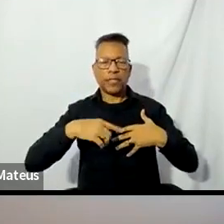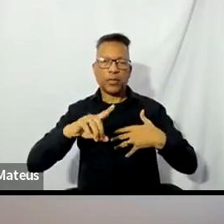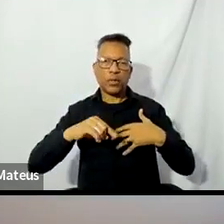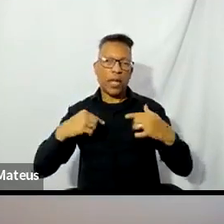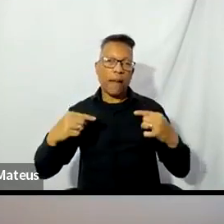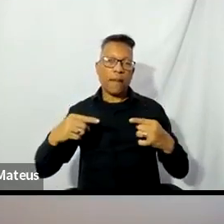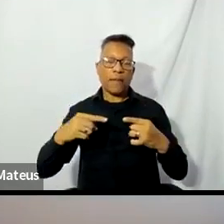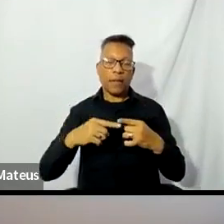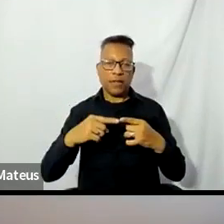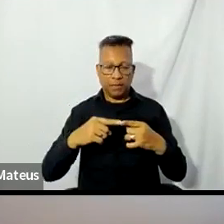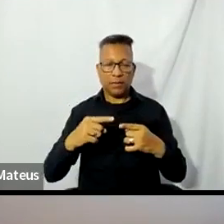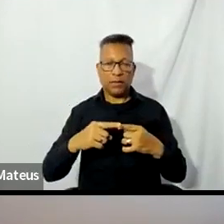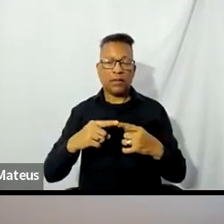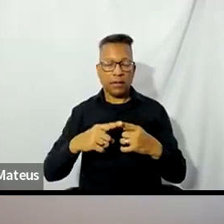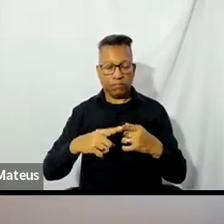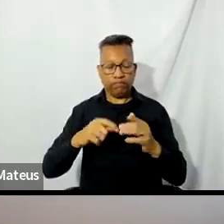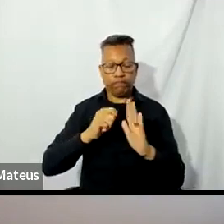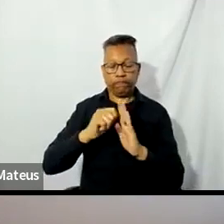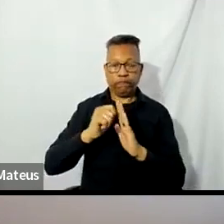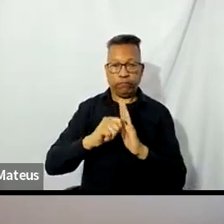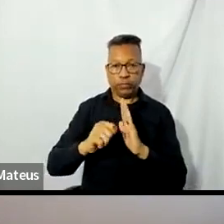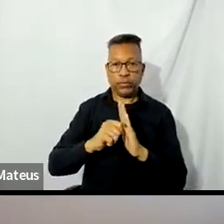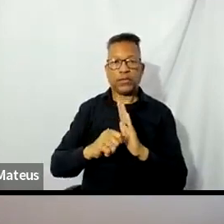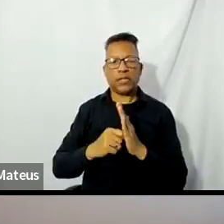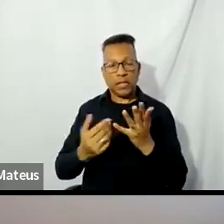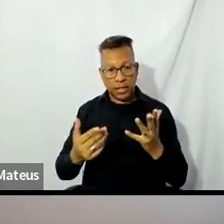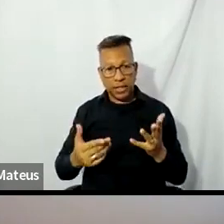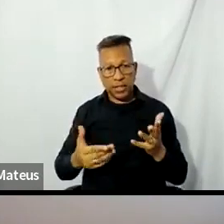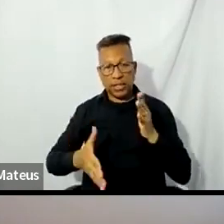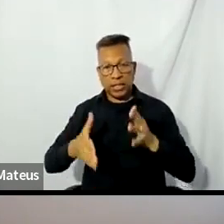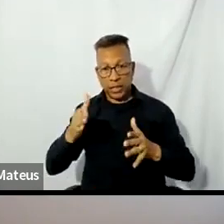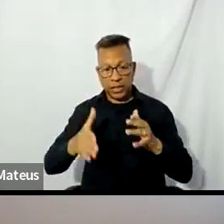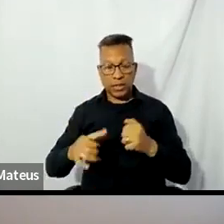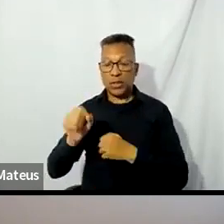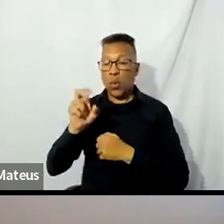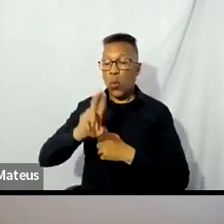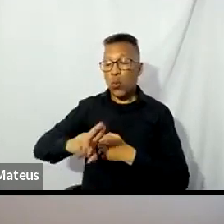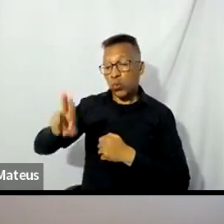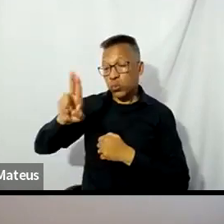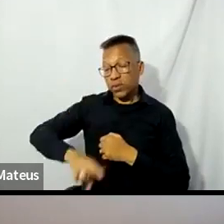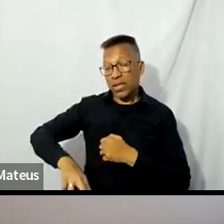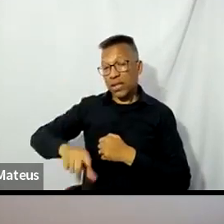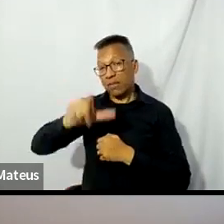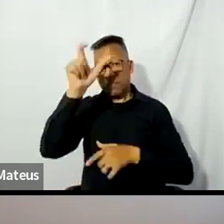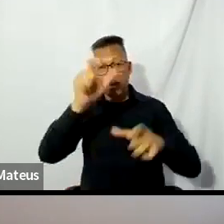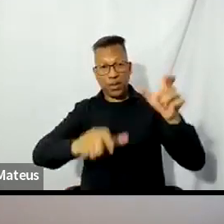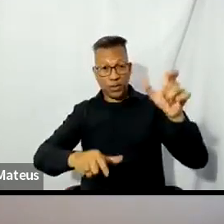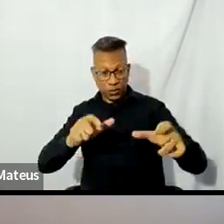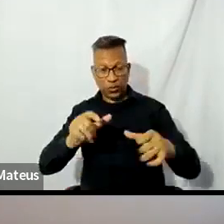, and I kill you all that you. win by the civilian agenda projector will still leave vunner and and Afrasi usuomology